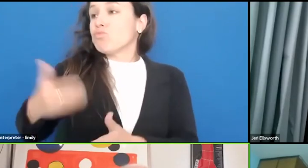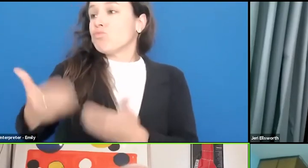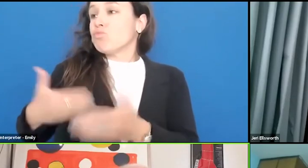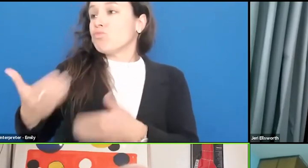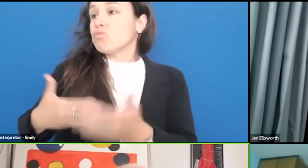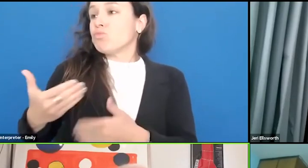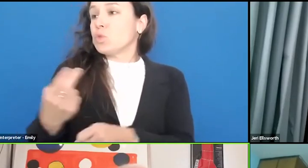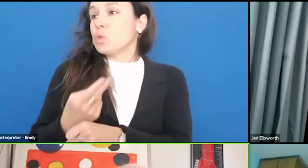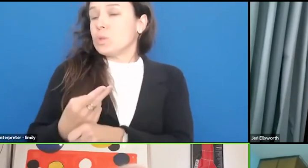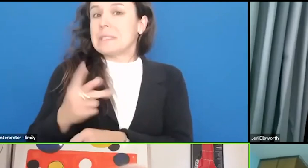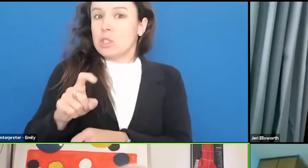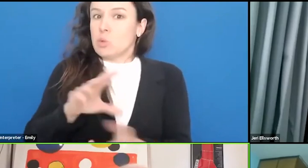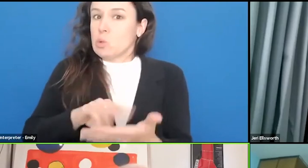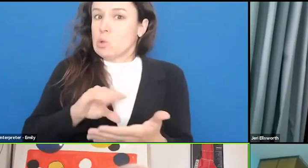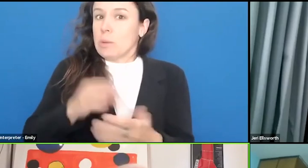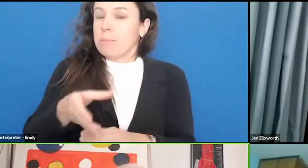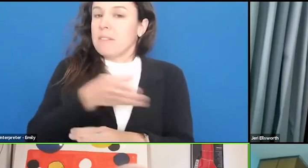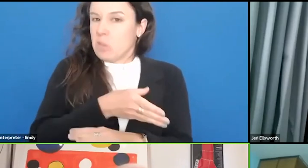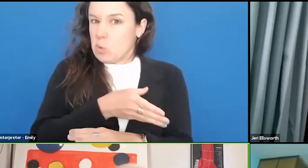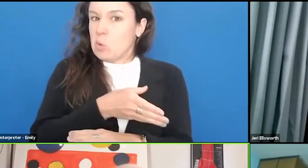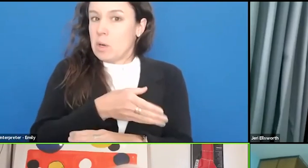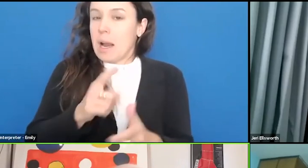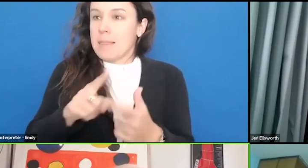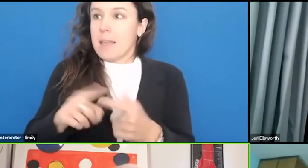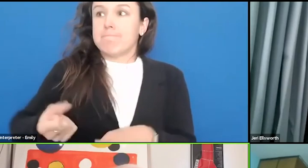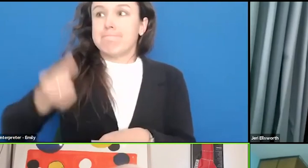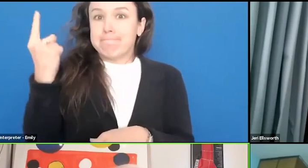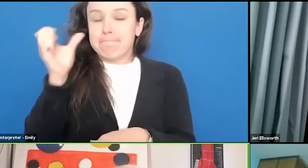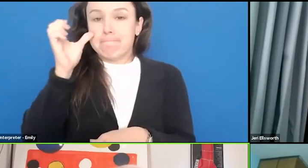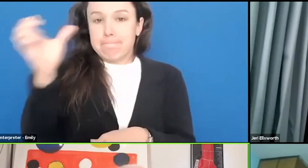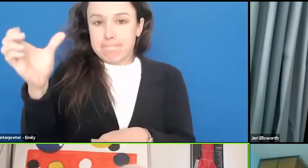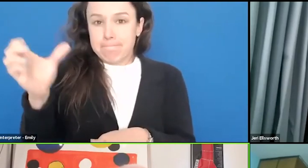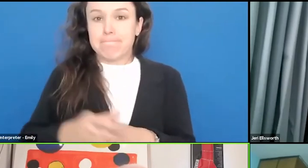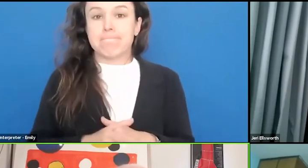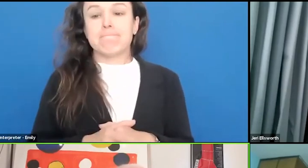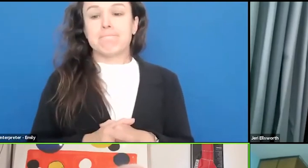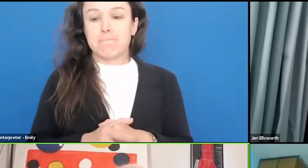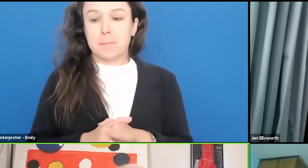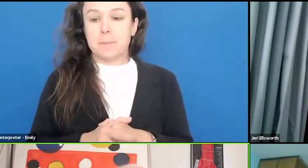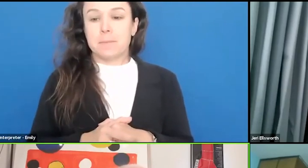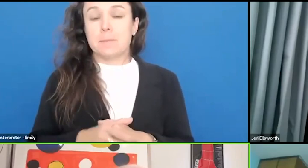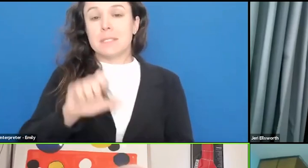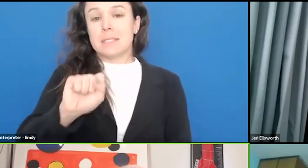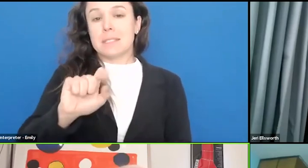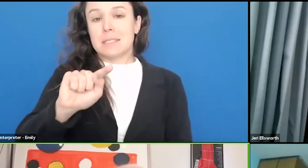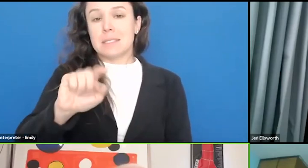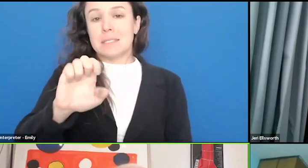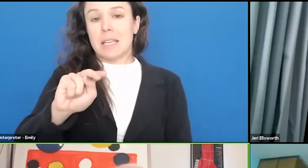used those types of programs before and understand the concept behind it. A stenograph machine you